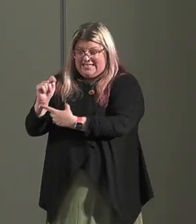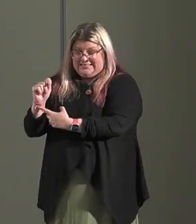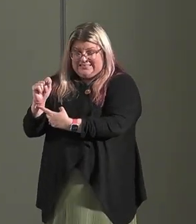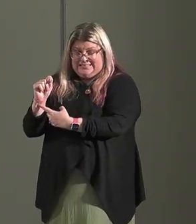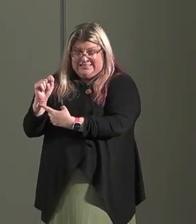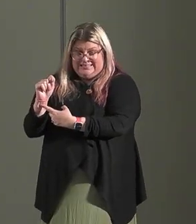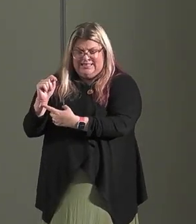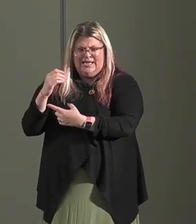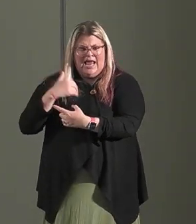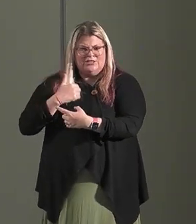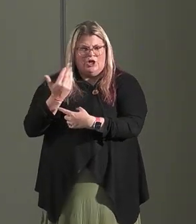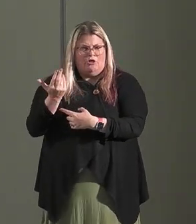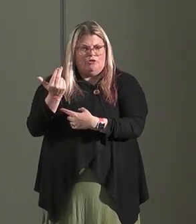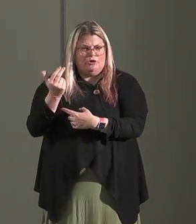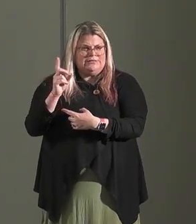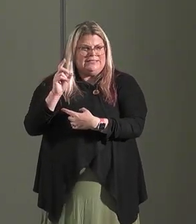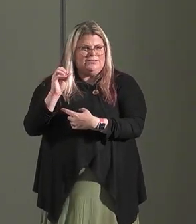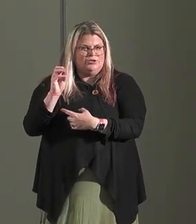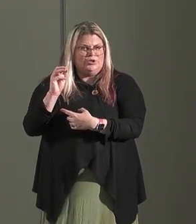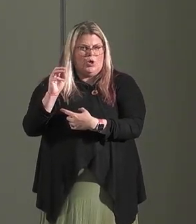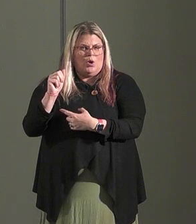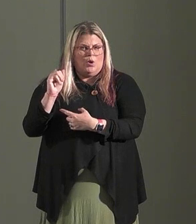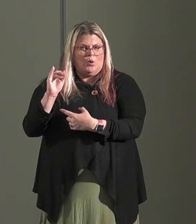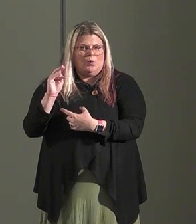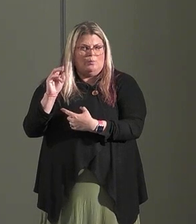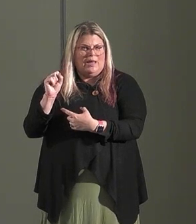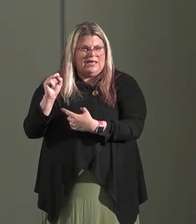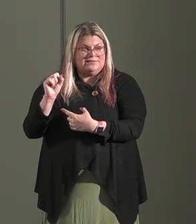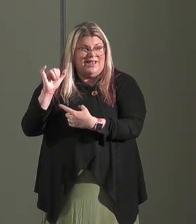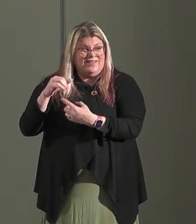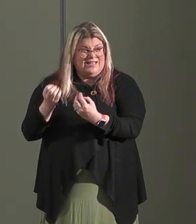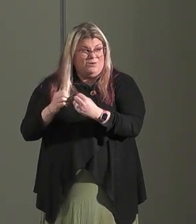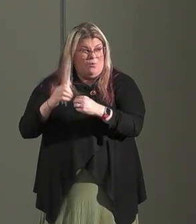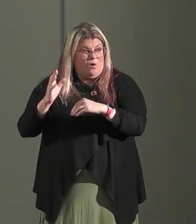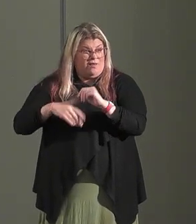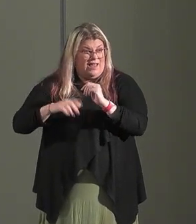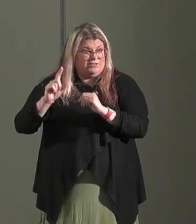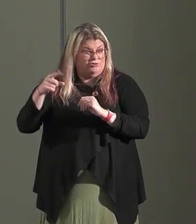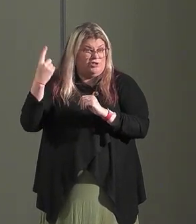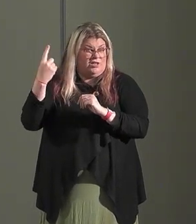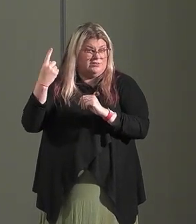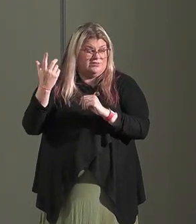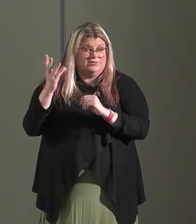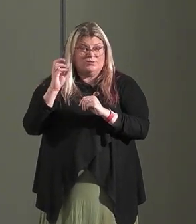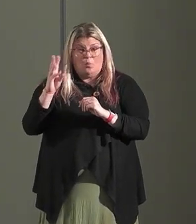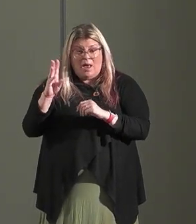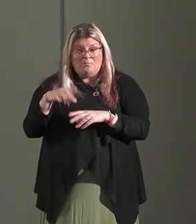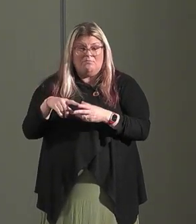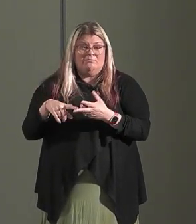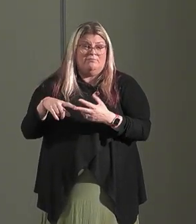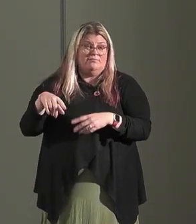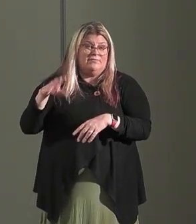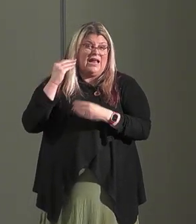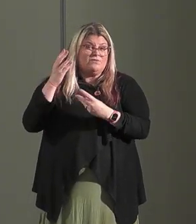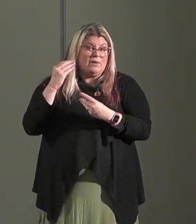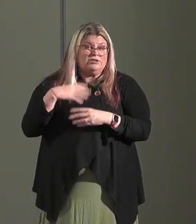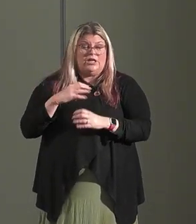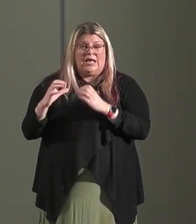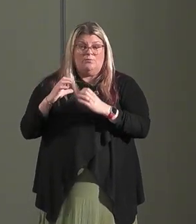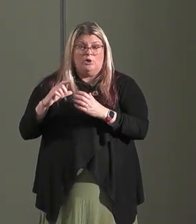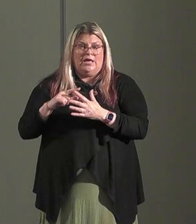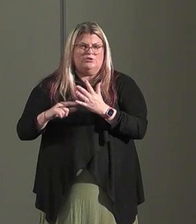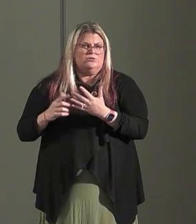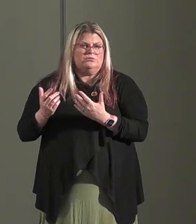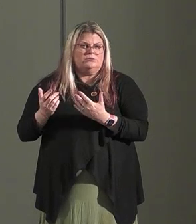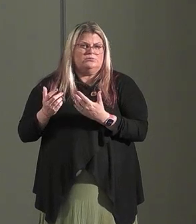has 13 domains that is more than just web, or Information and Communication Technology.